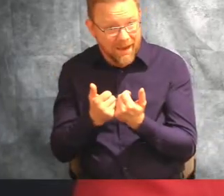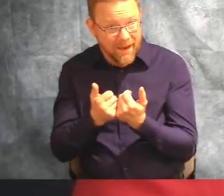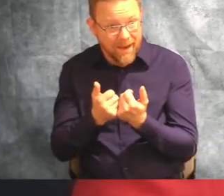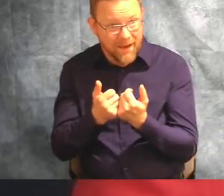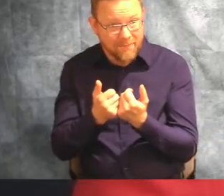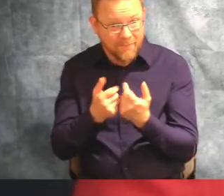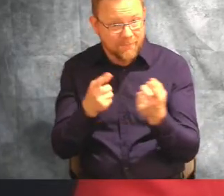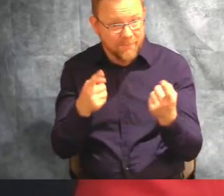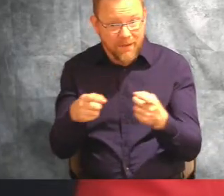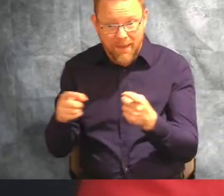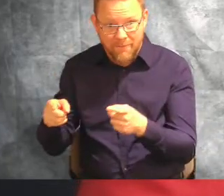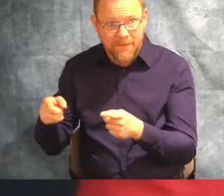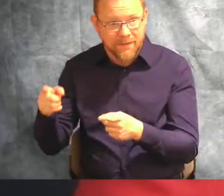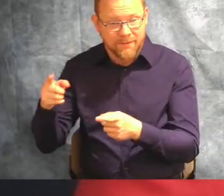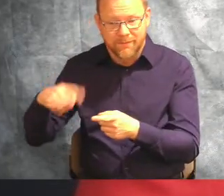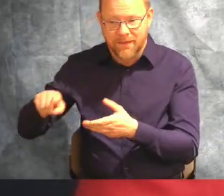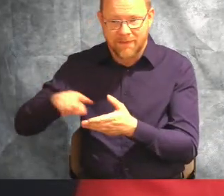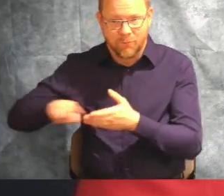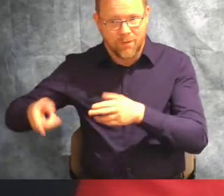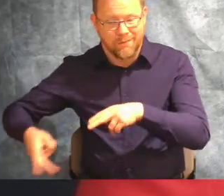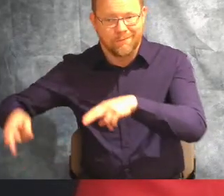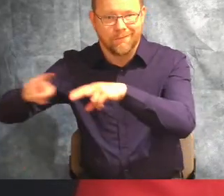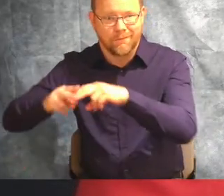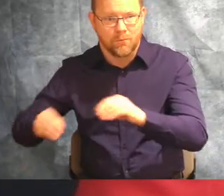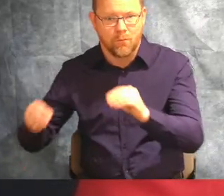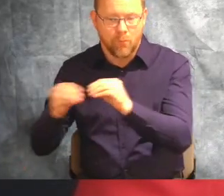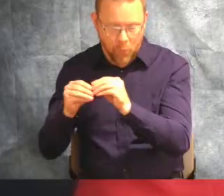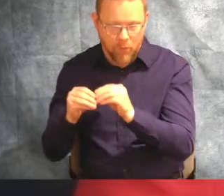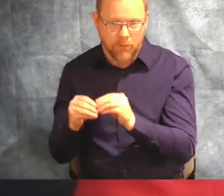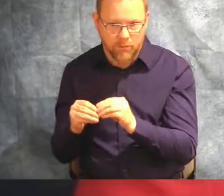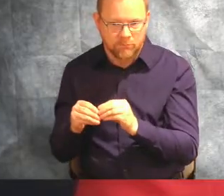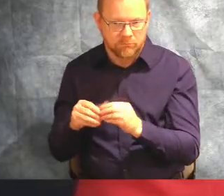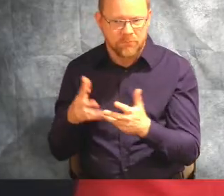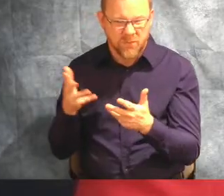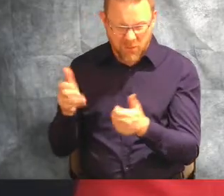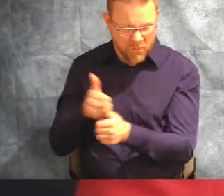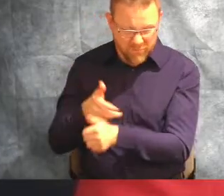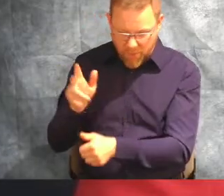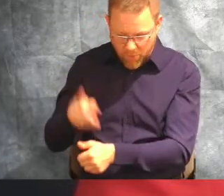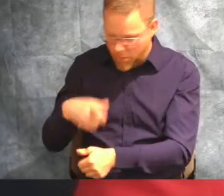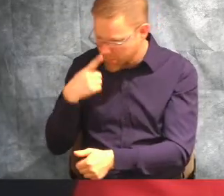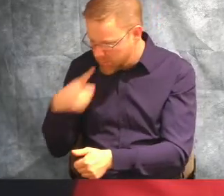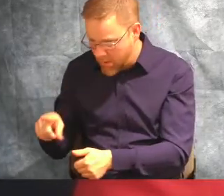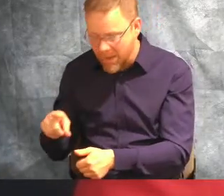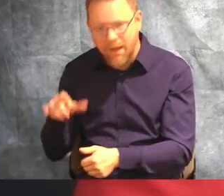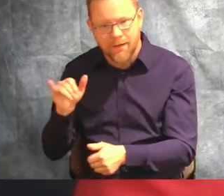they have to pay the higher amount. So just wanted to follow up on that. I know that was a issue in